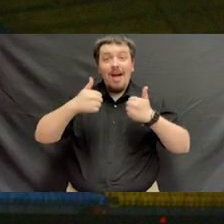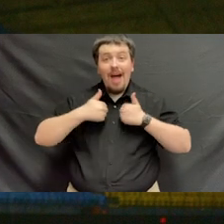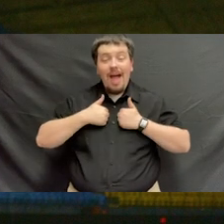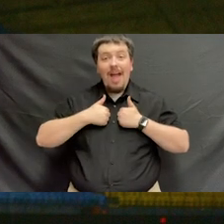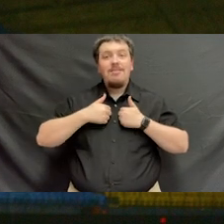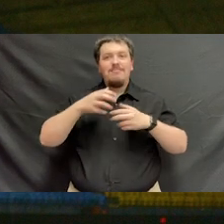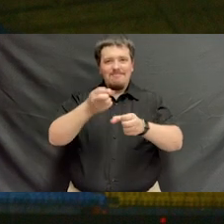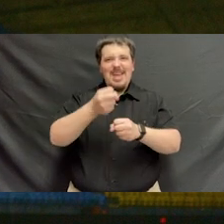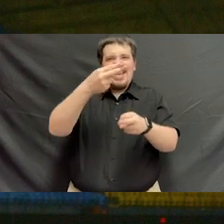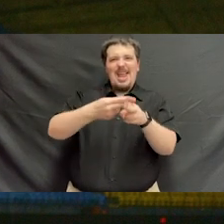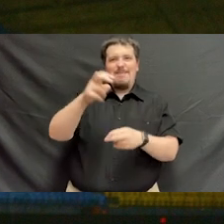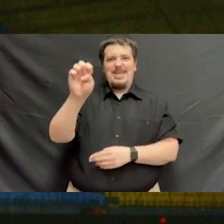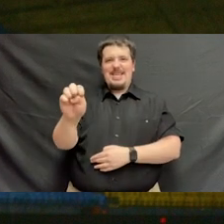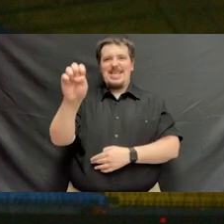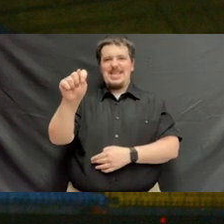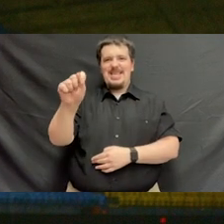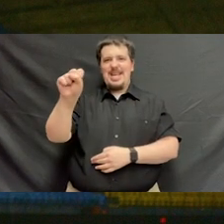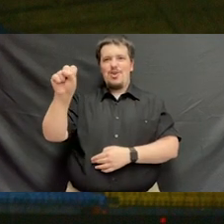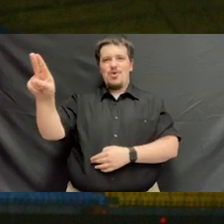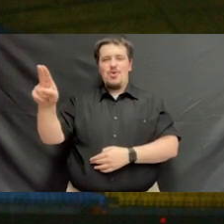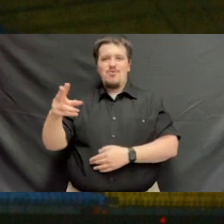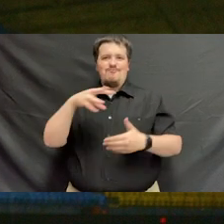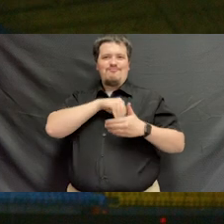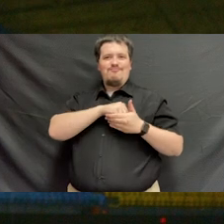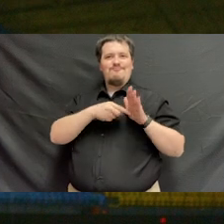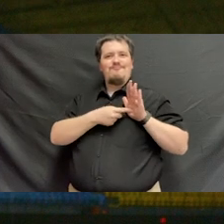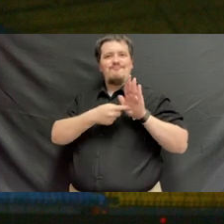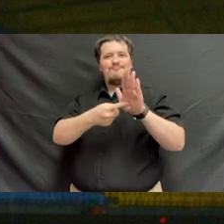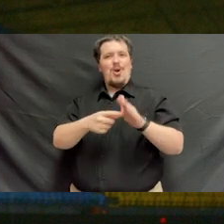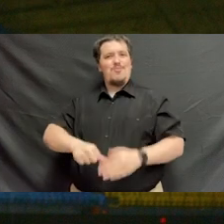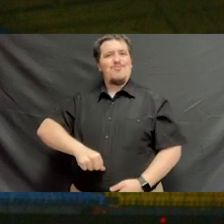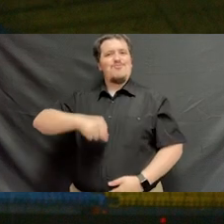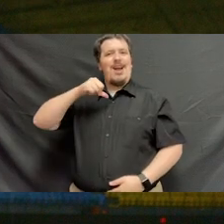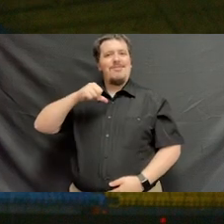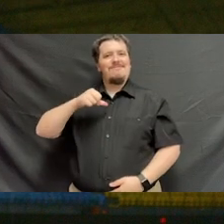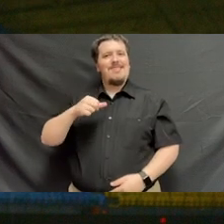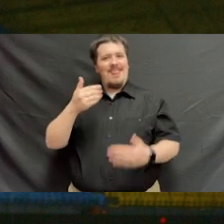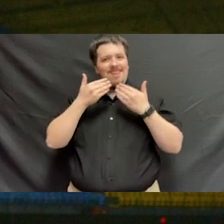take the name of ETSU with you proudly. Thank you for making the choice